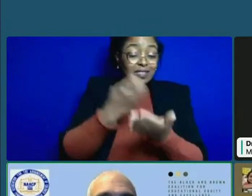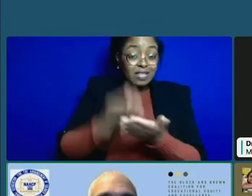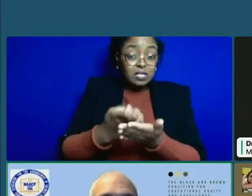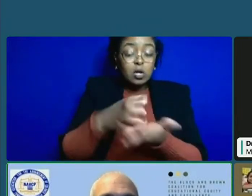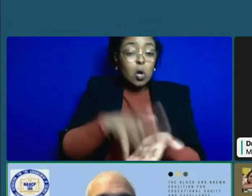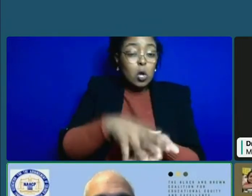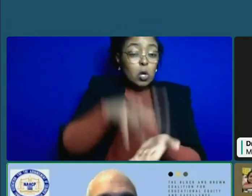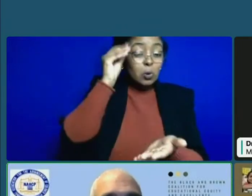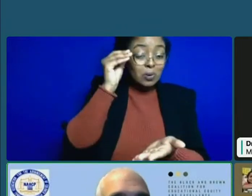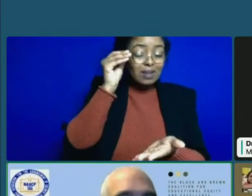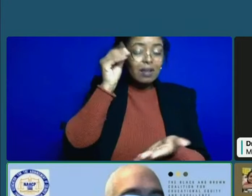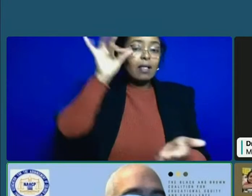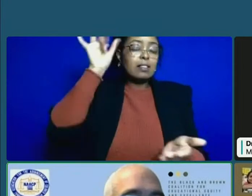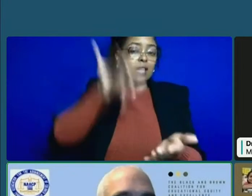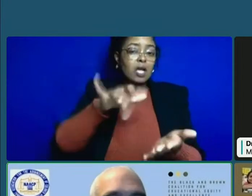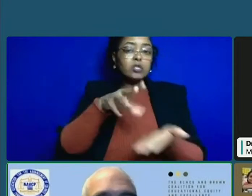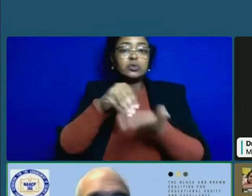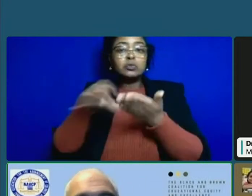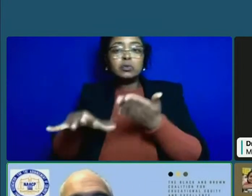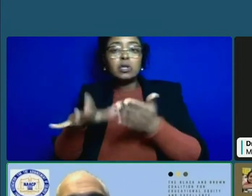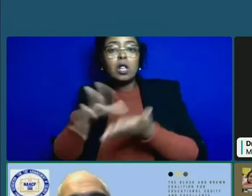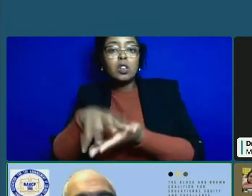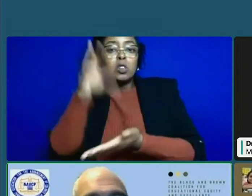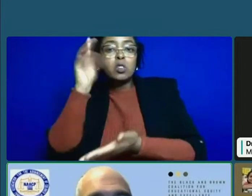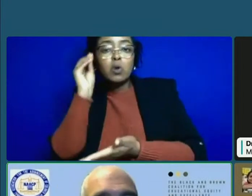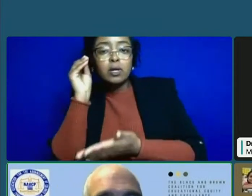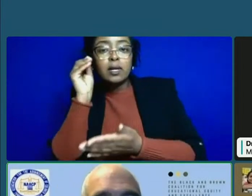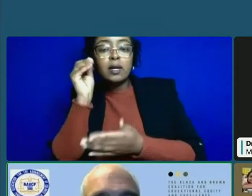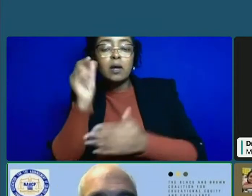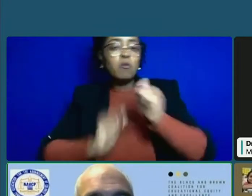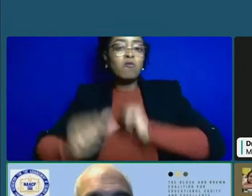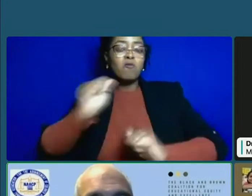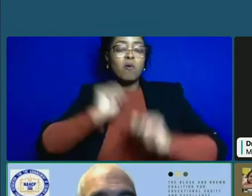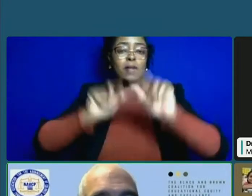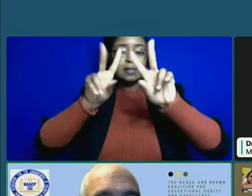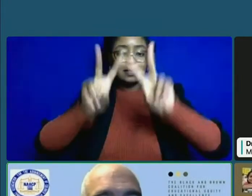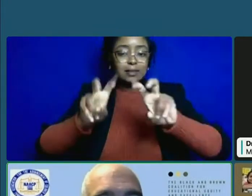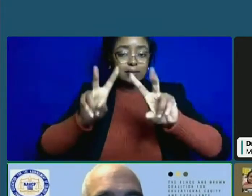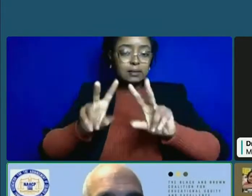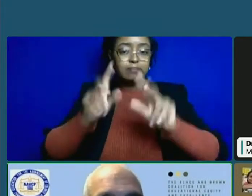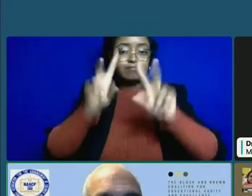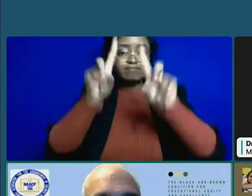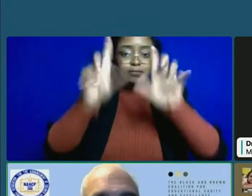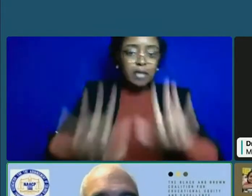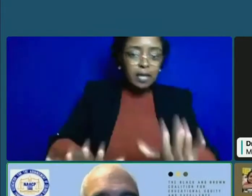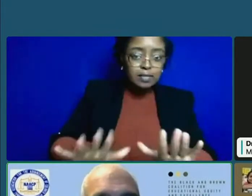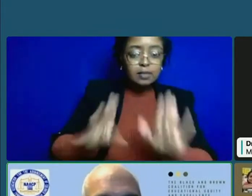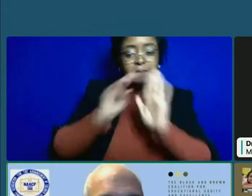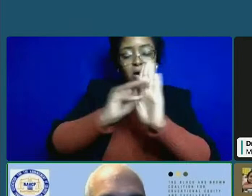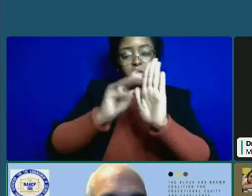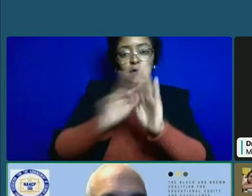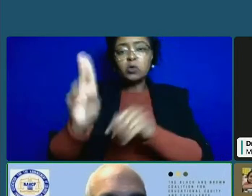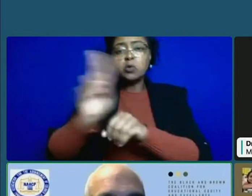be familiar. Evidence of learning is M.C.P.S. student